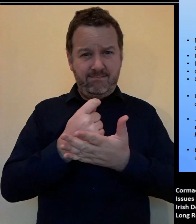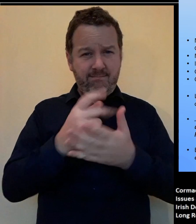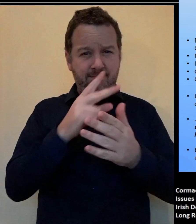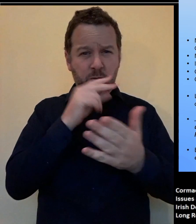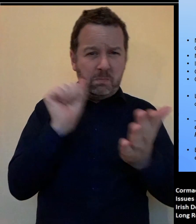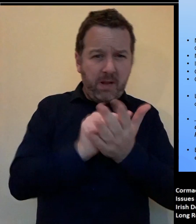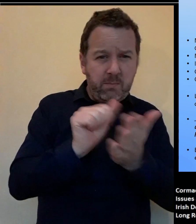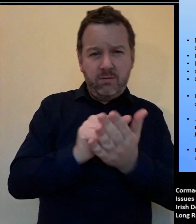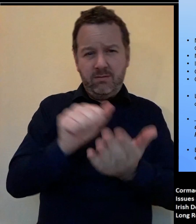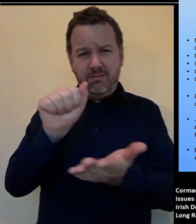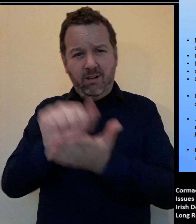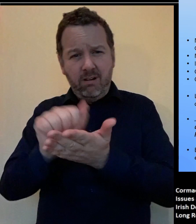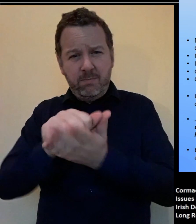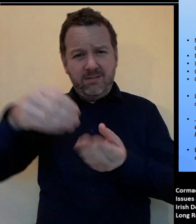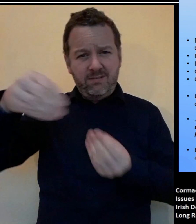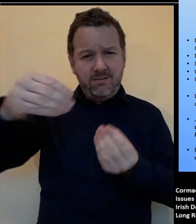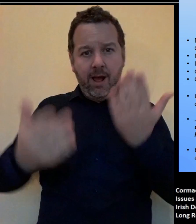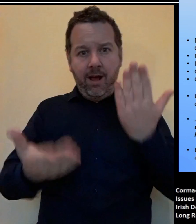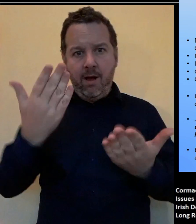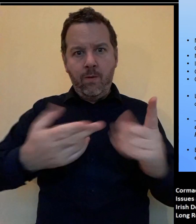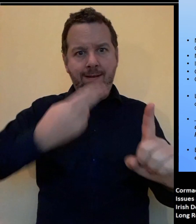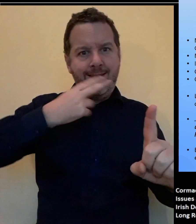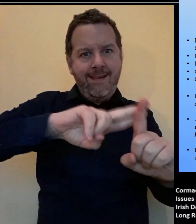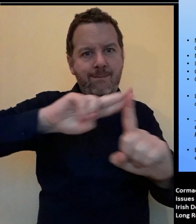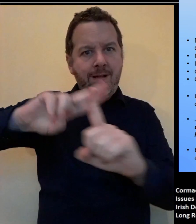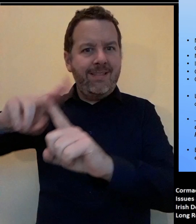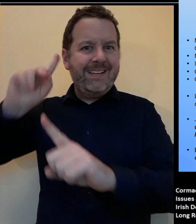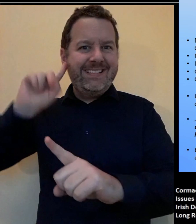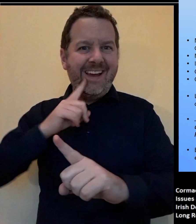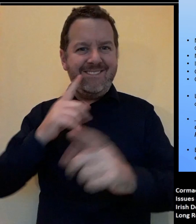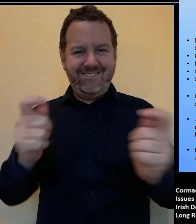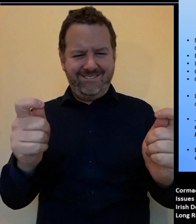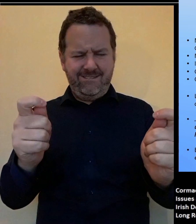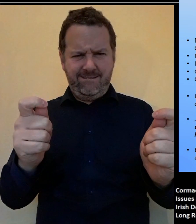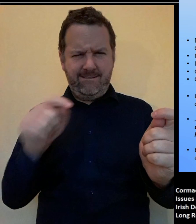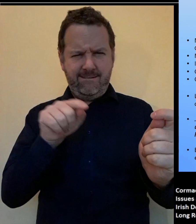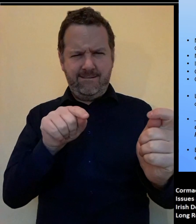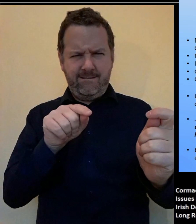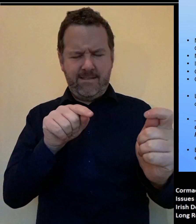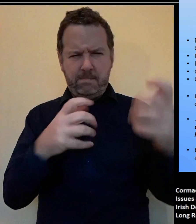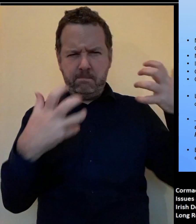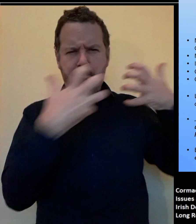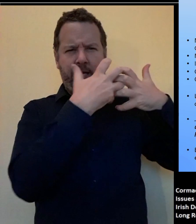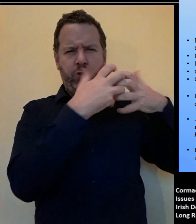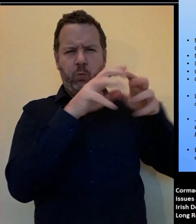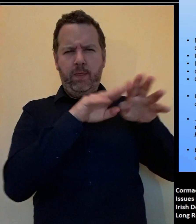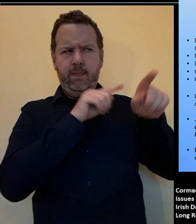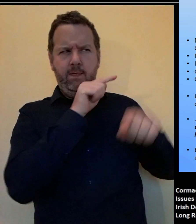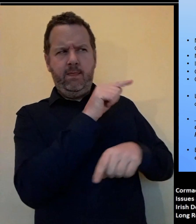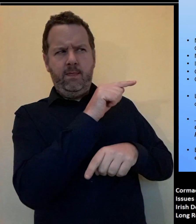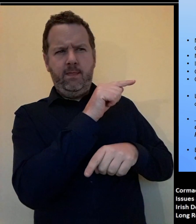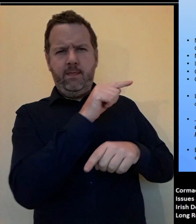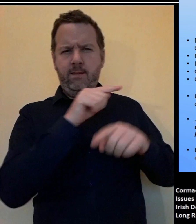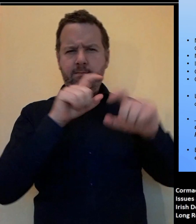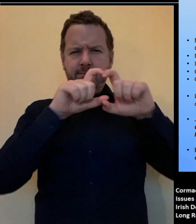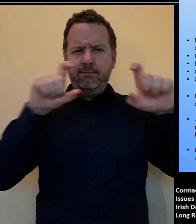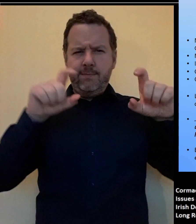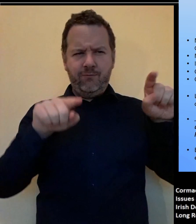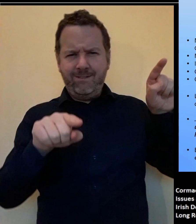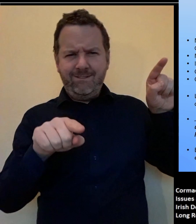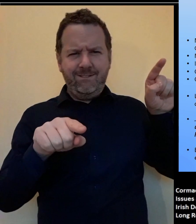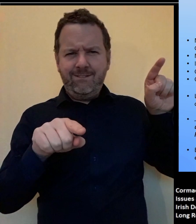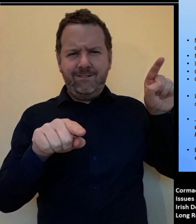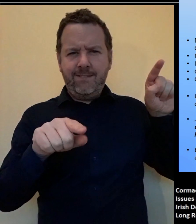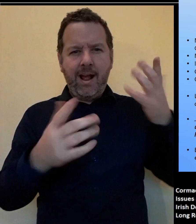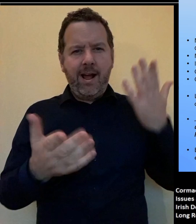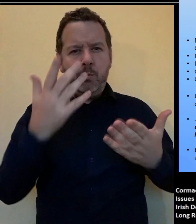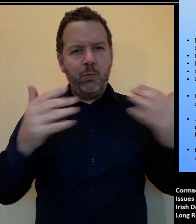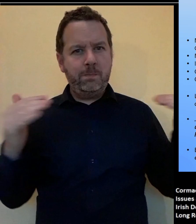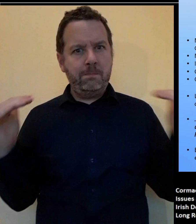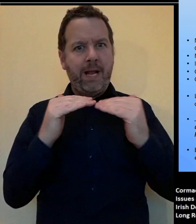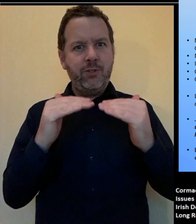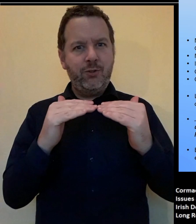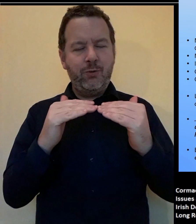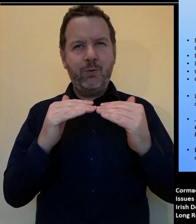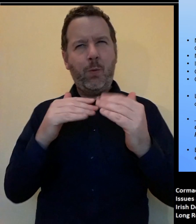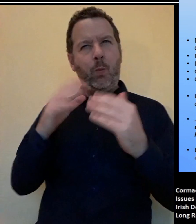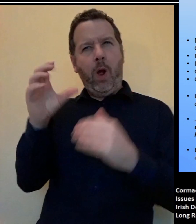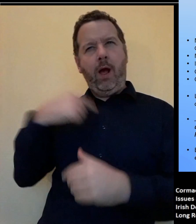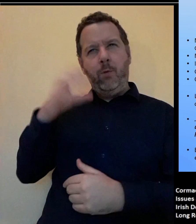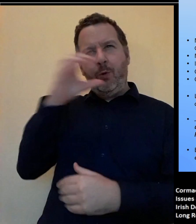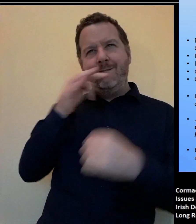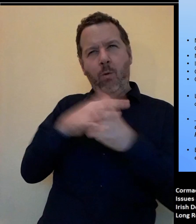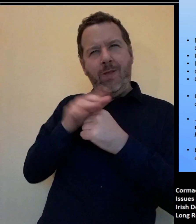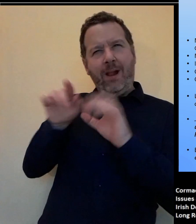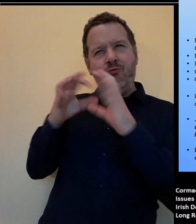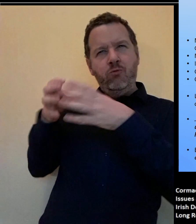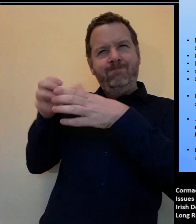which we can see here. However, in practice, matching this with how labels, descriptions and terminology